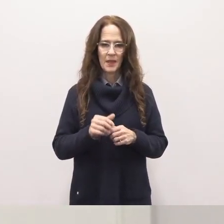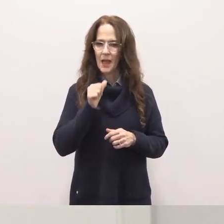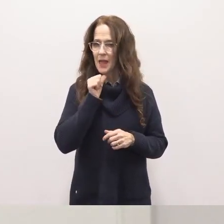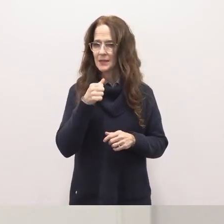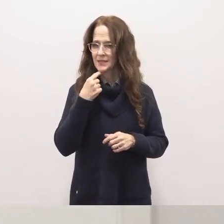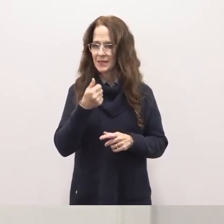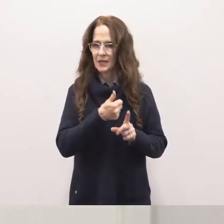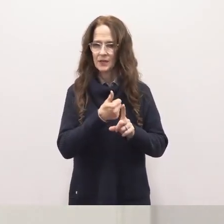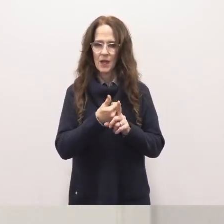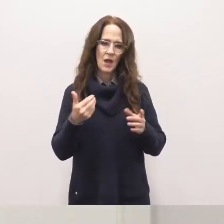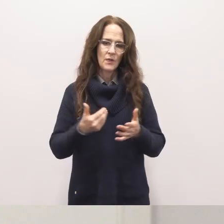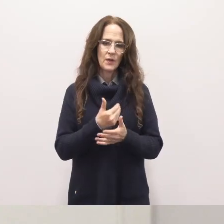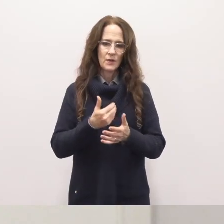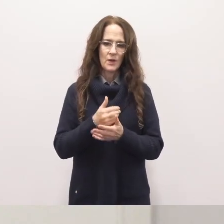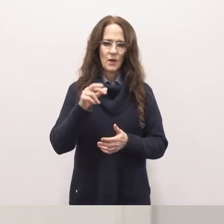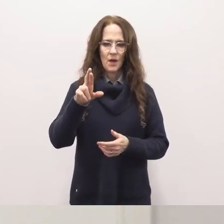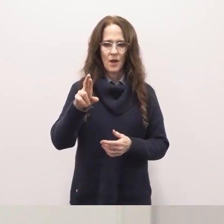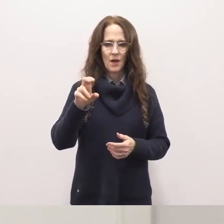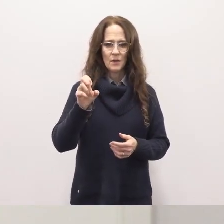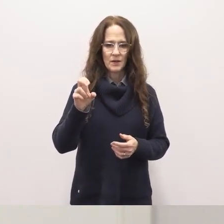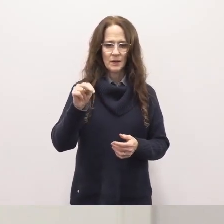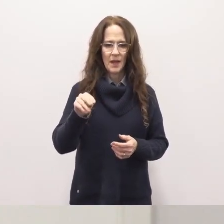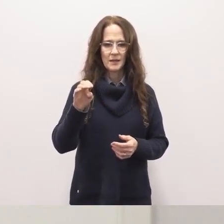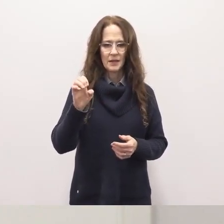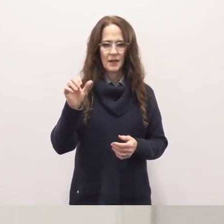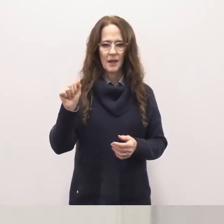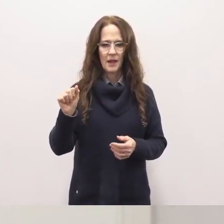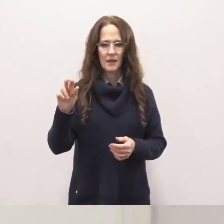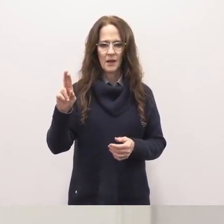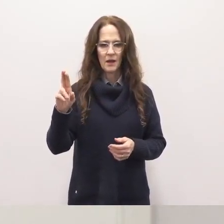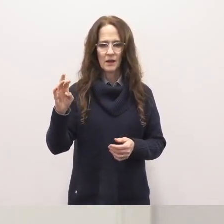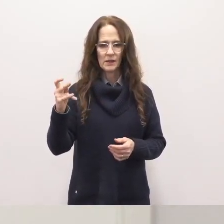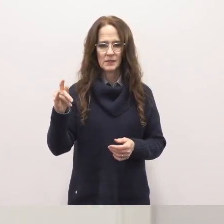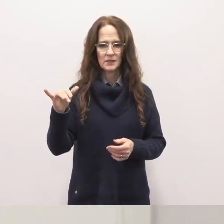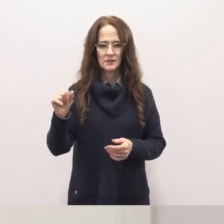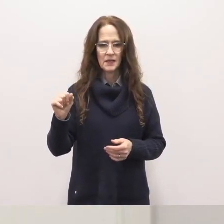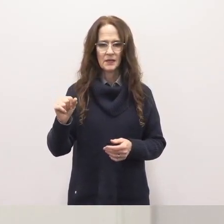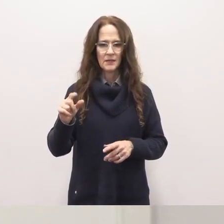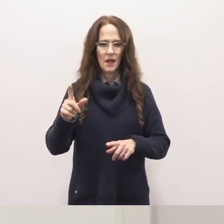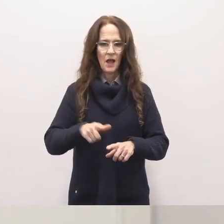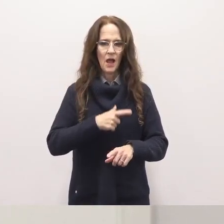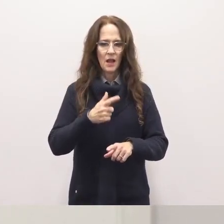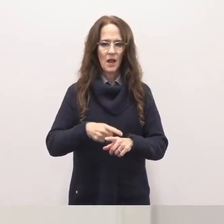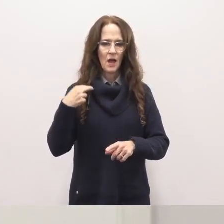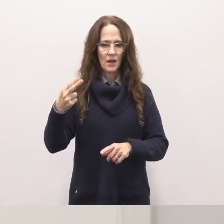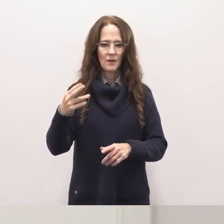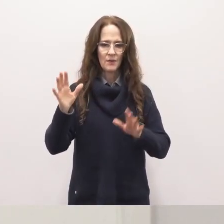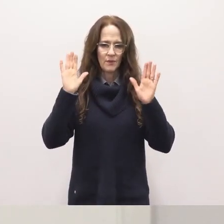she's the new Renee Arkus because Renee has a long legacy of good work in our district